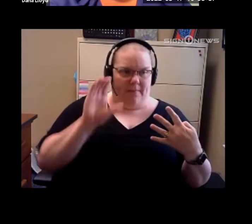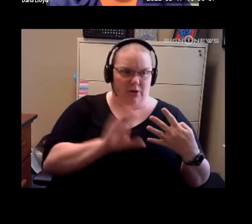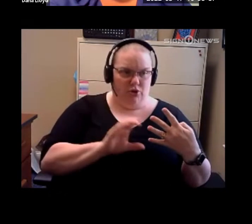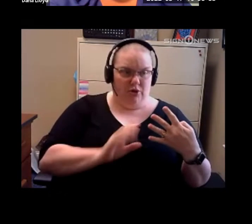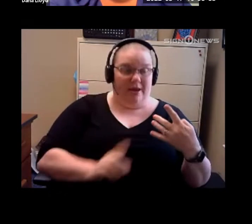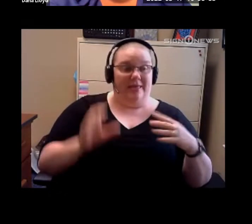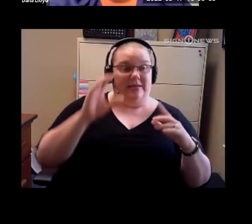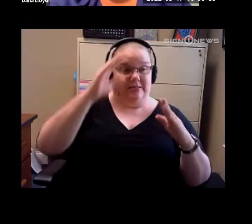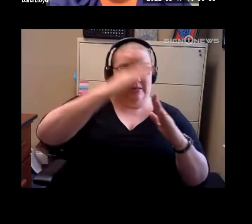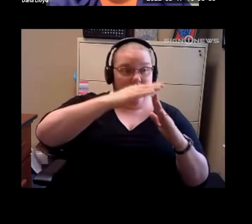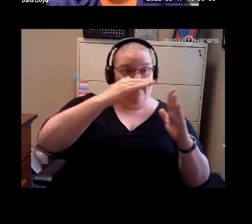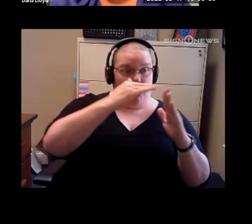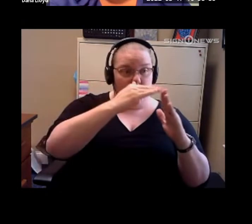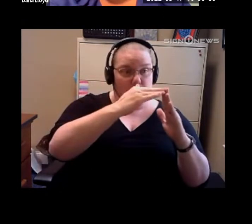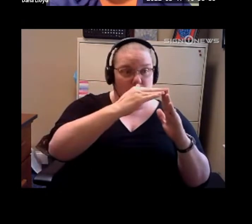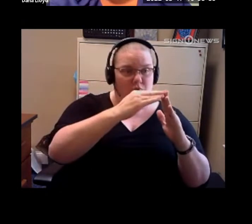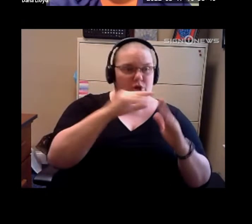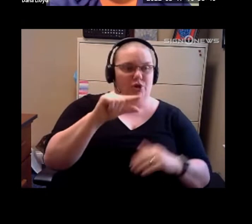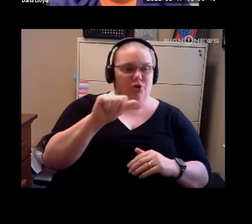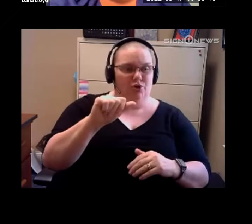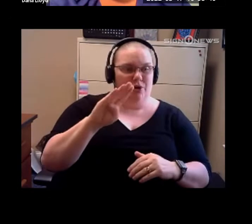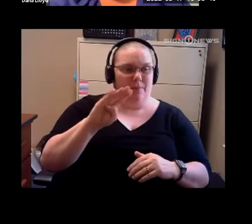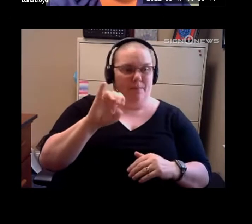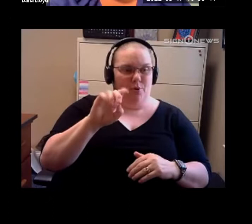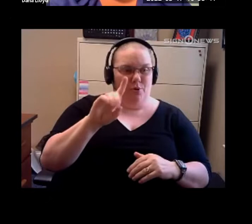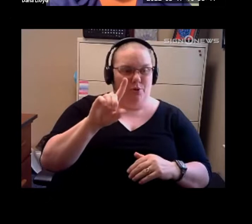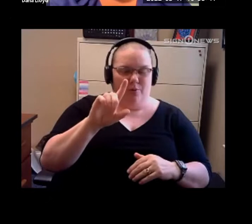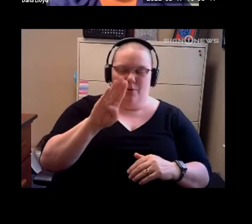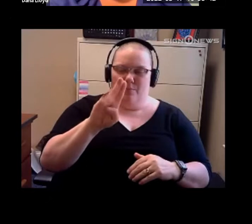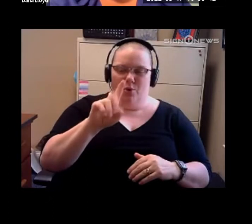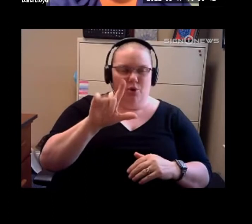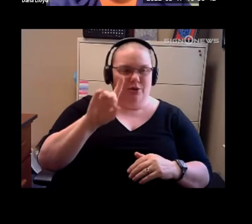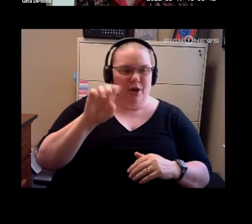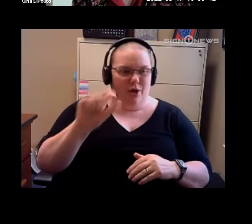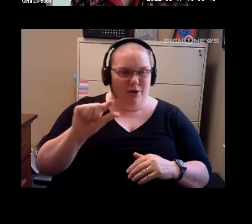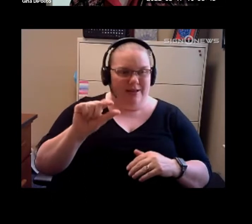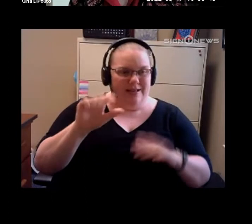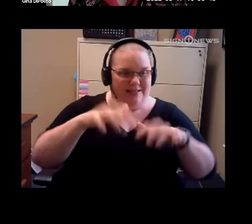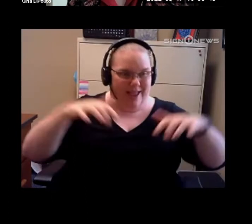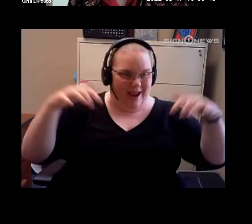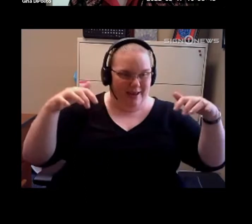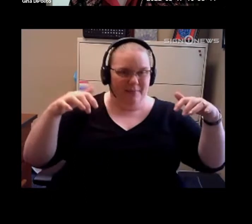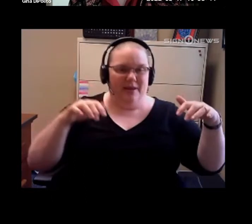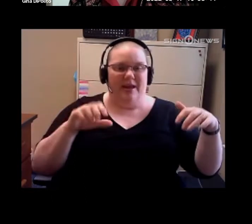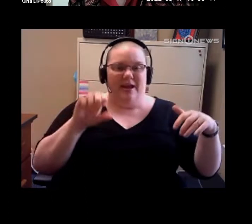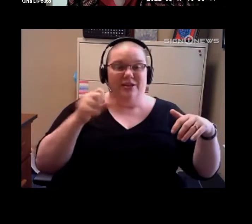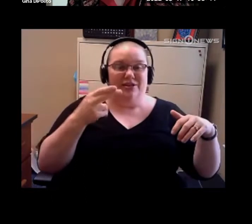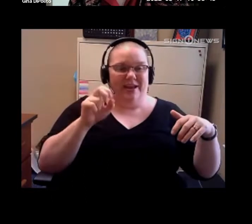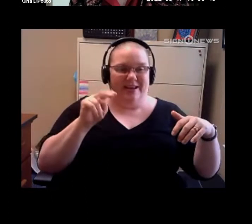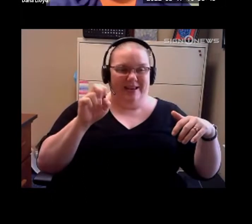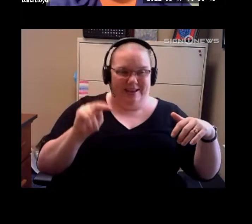um is the Georgia Bulldog Stadium that's just for you Shannon Rivas um 92